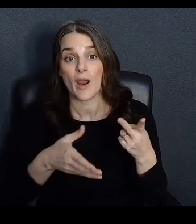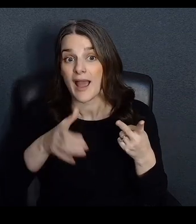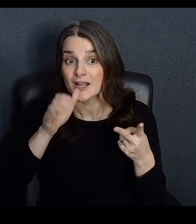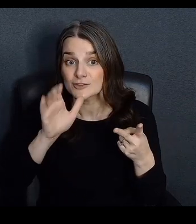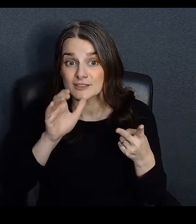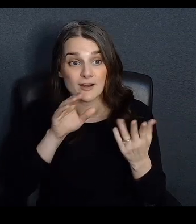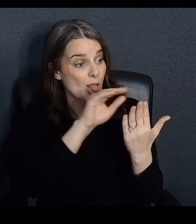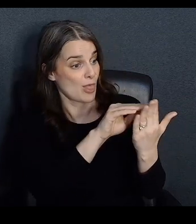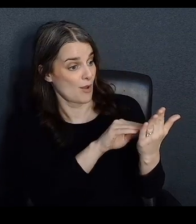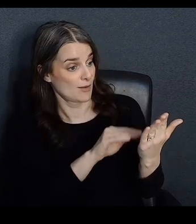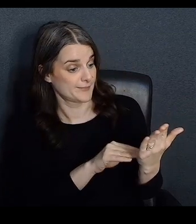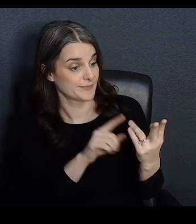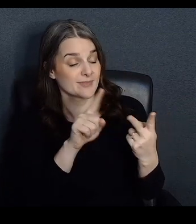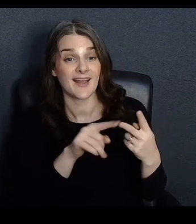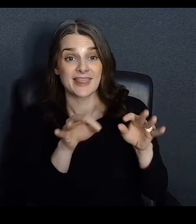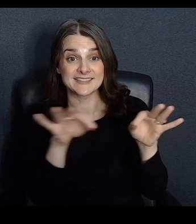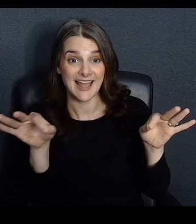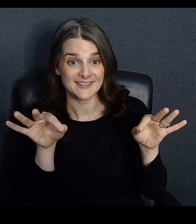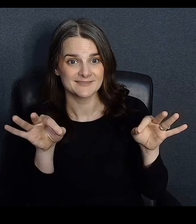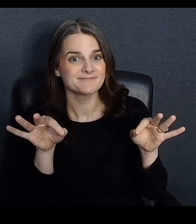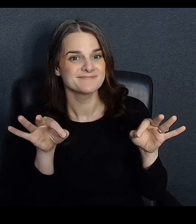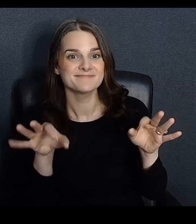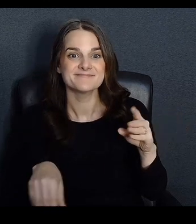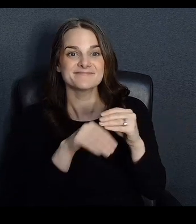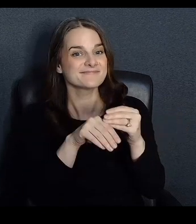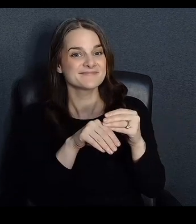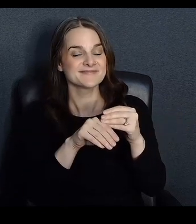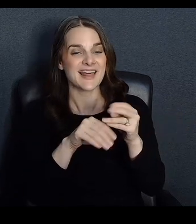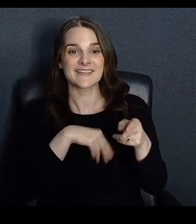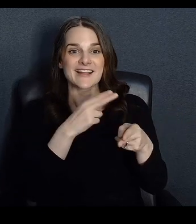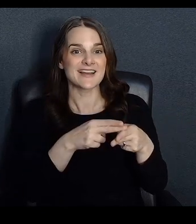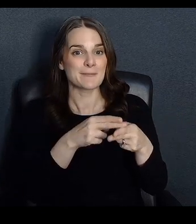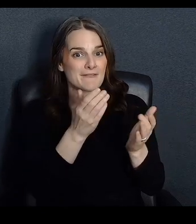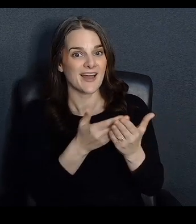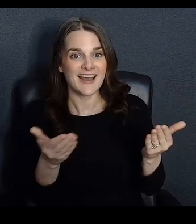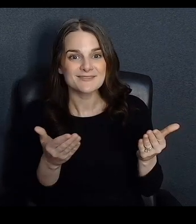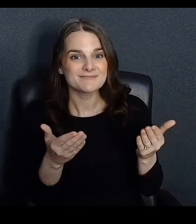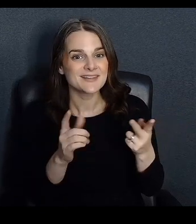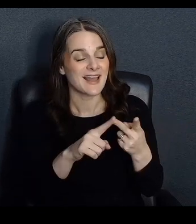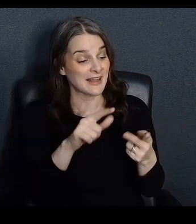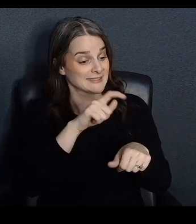And the text it's adding is the name of the item and a timestamp